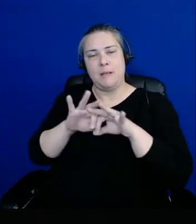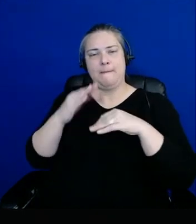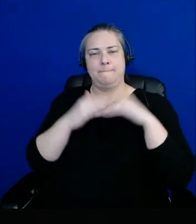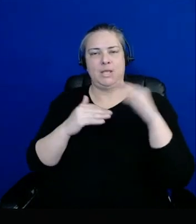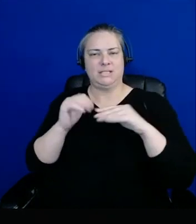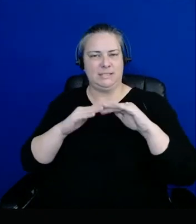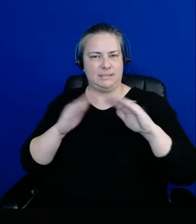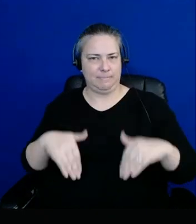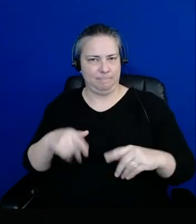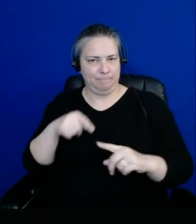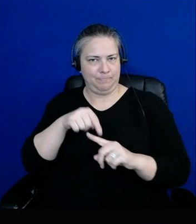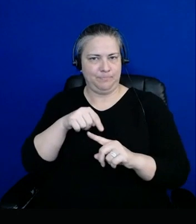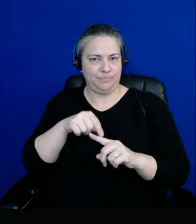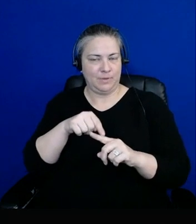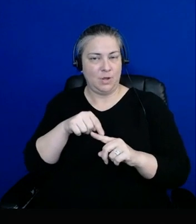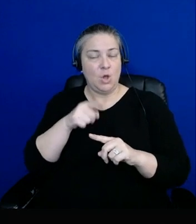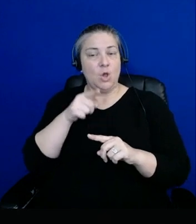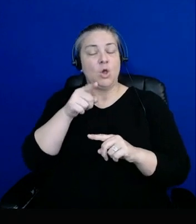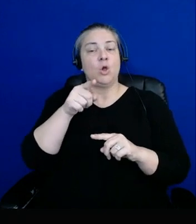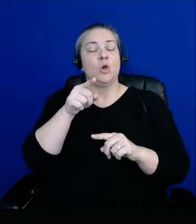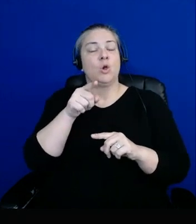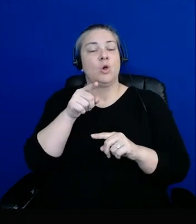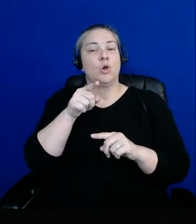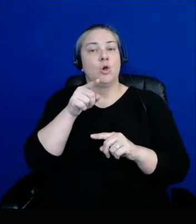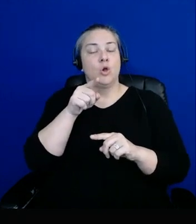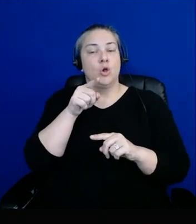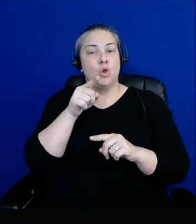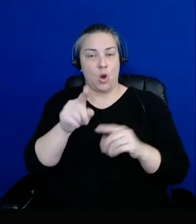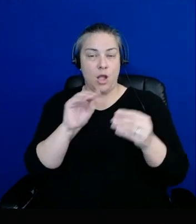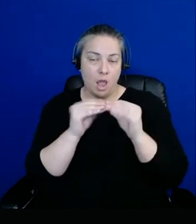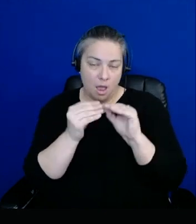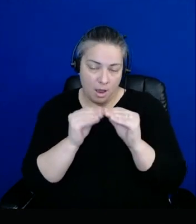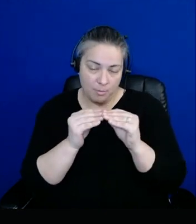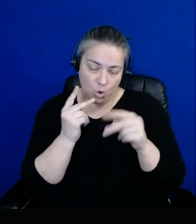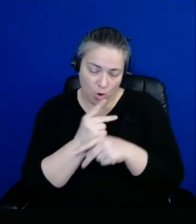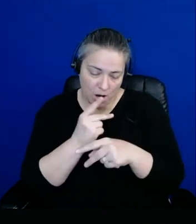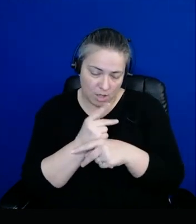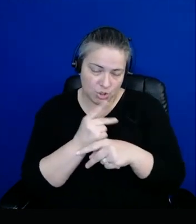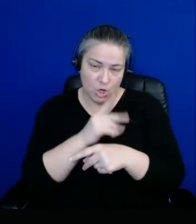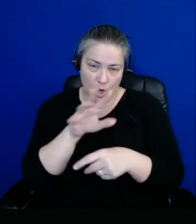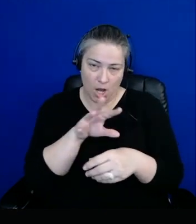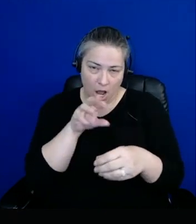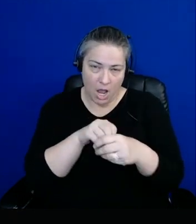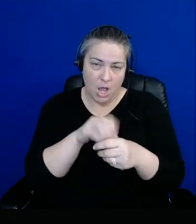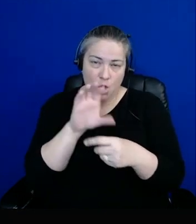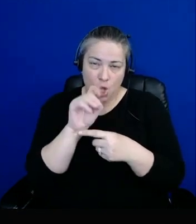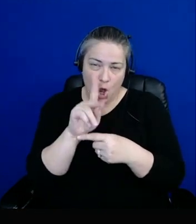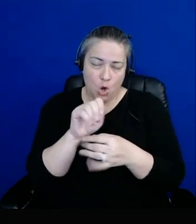and while offloading your number crunching and your code, your content builds up to the cloud is something that